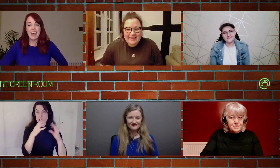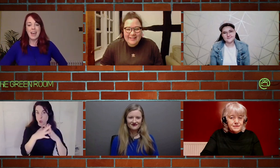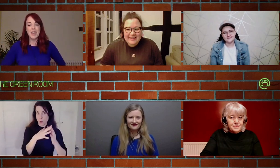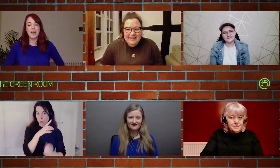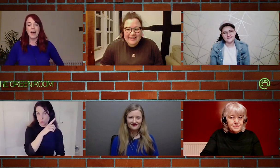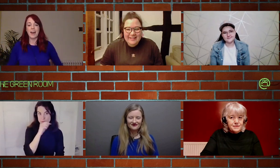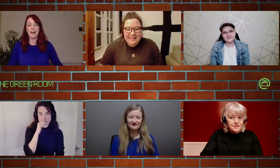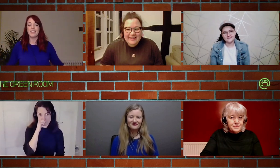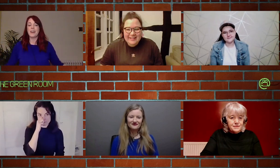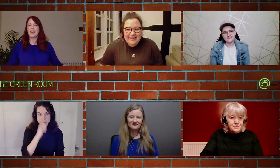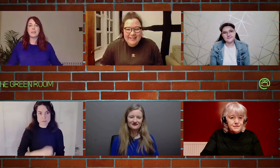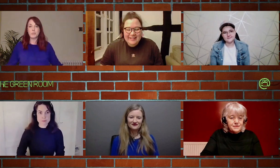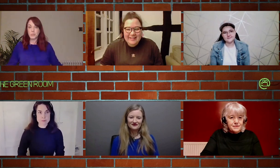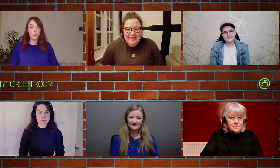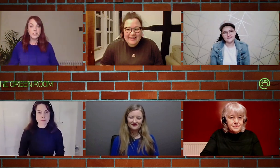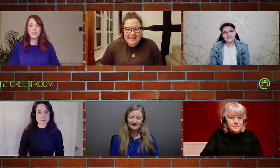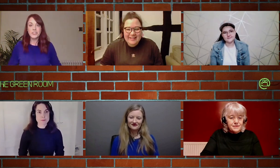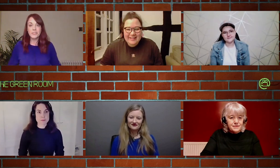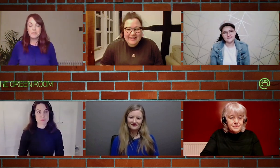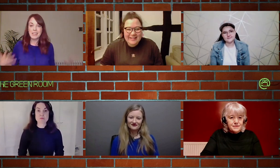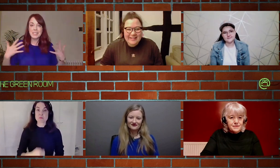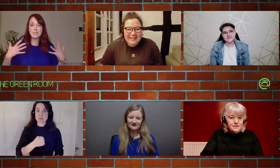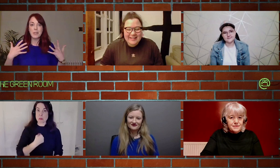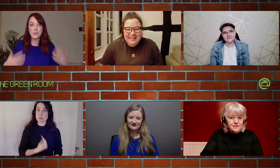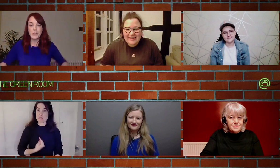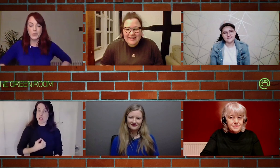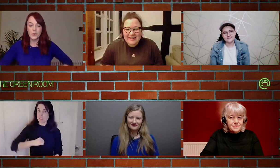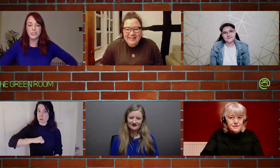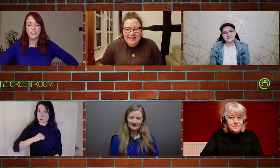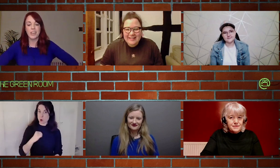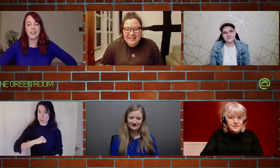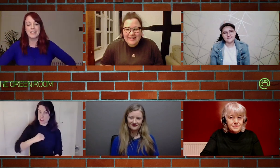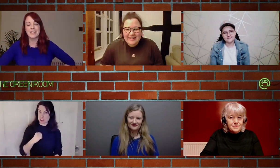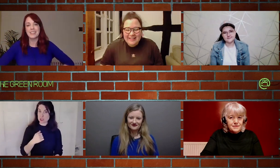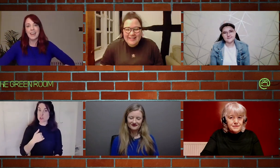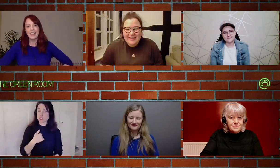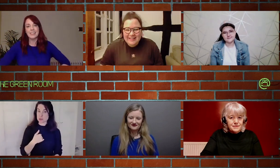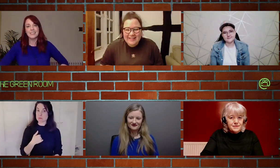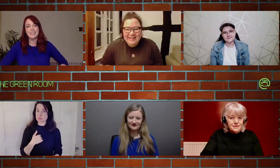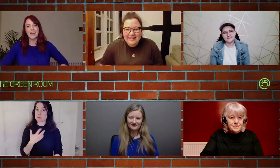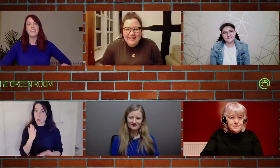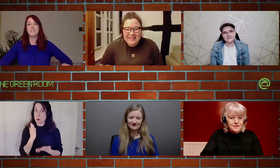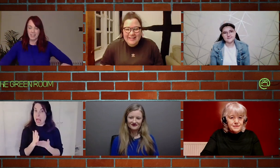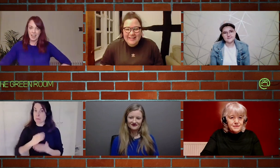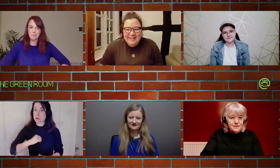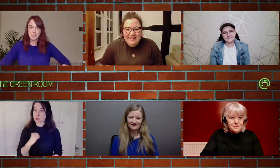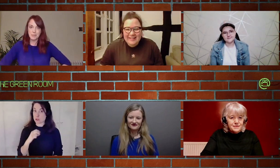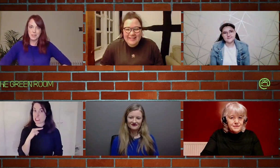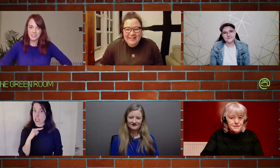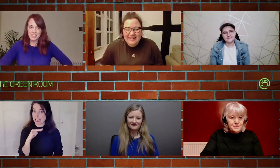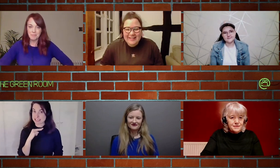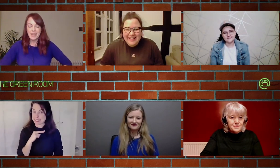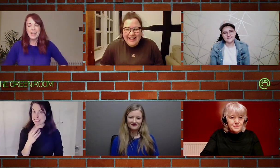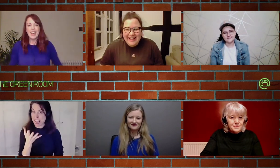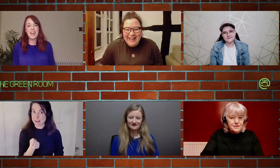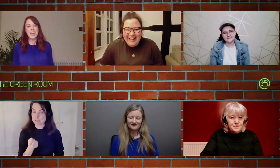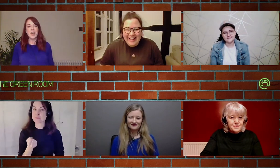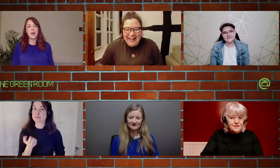I am Scottish. I speak with a Scottish accent. And I am very happy to be here today.